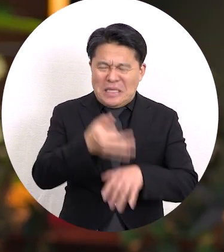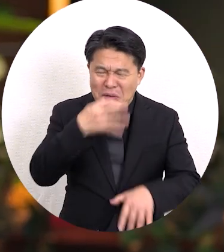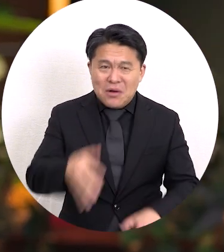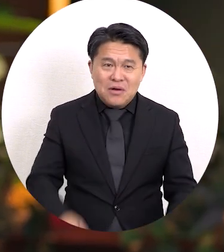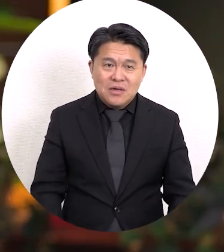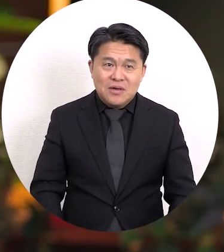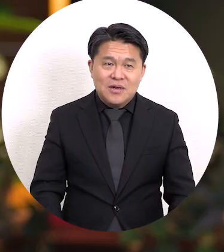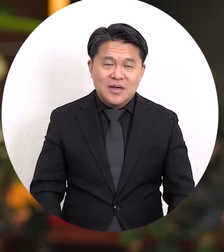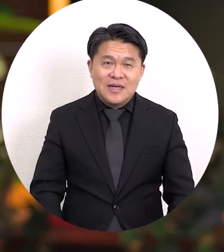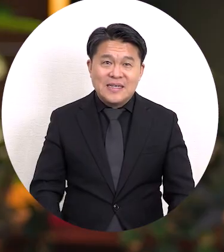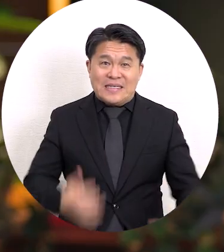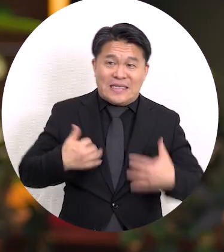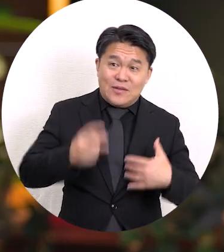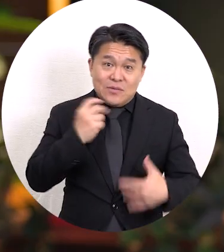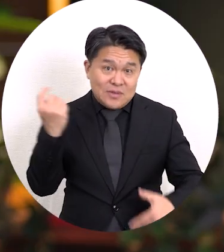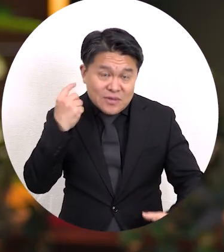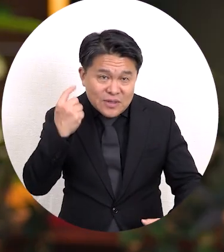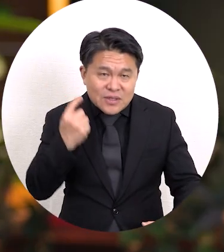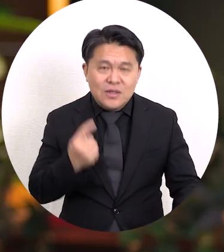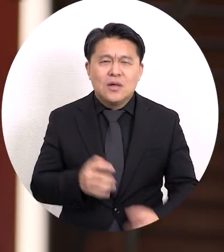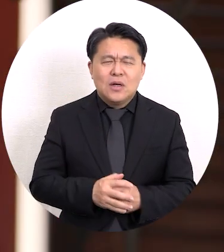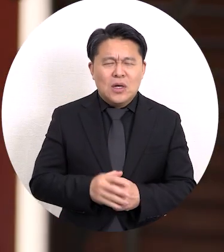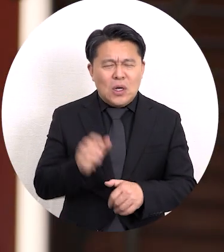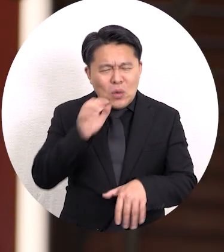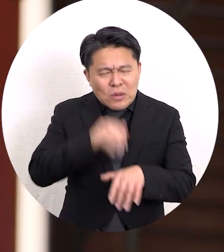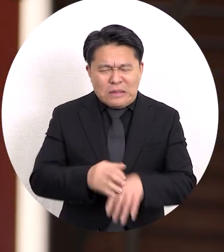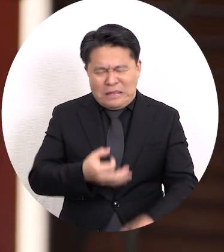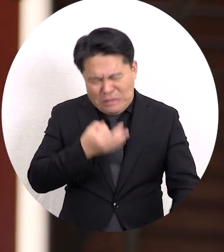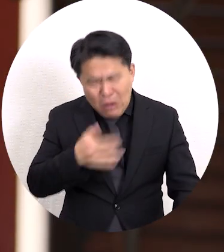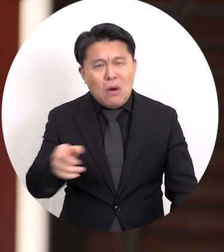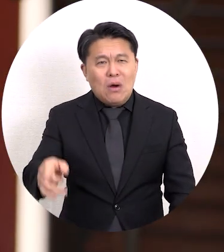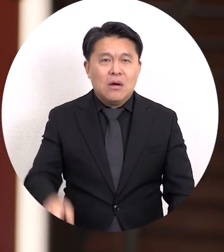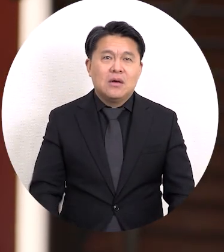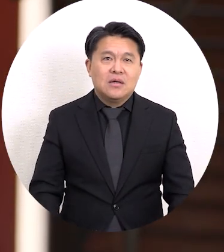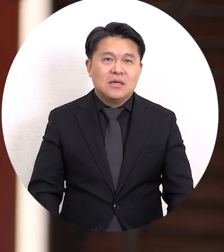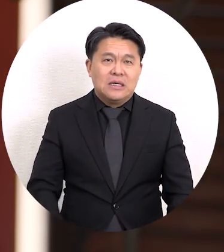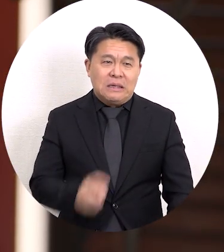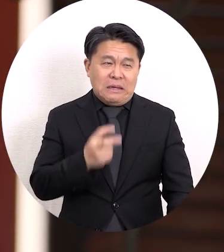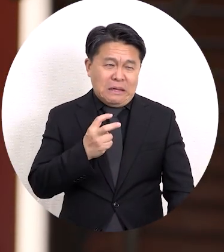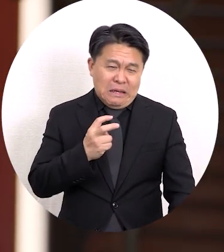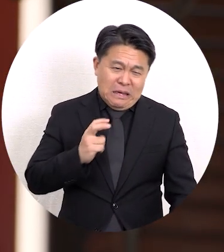it’s needed to help them push through painful training It's like saying, "Forget about it for a moment, even if it's just for a short time.“